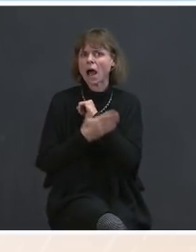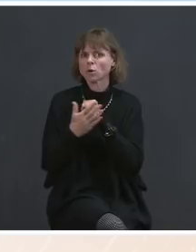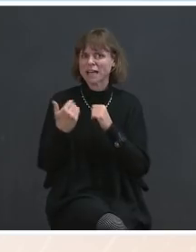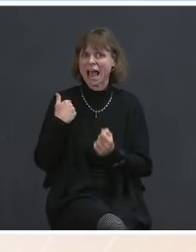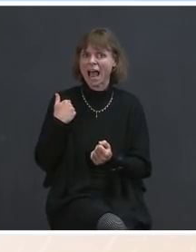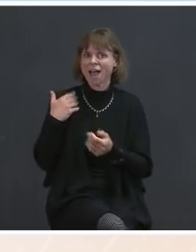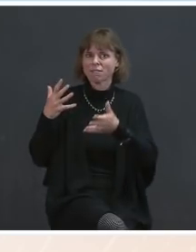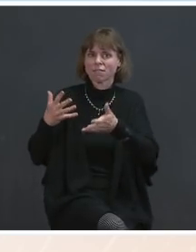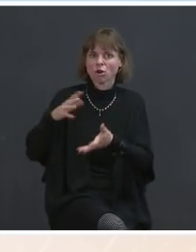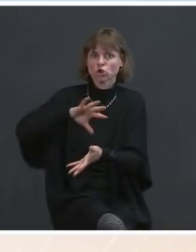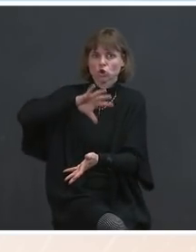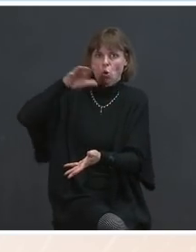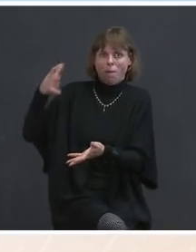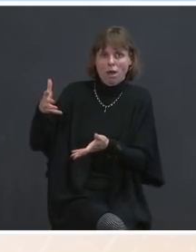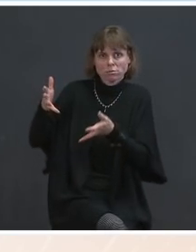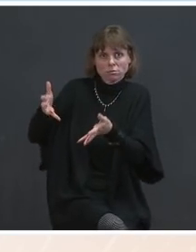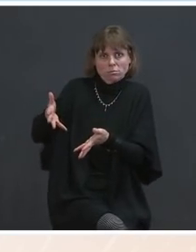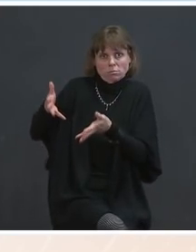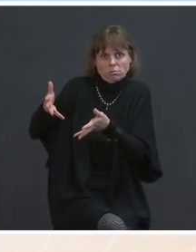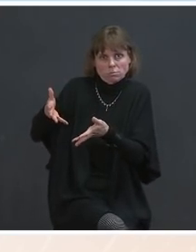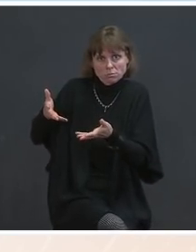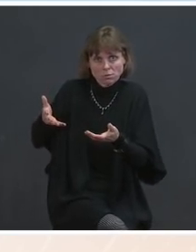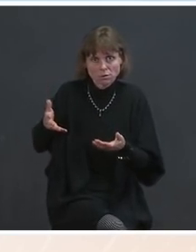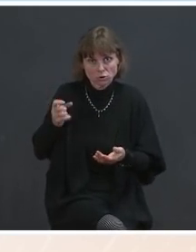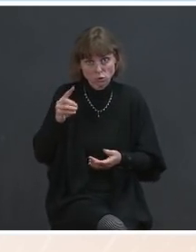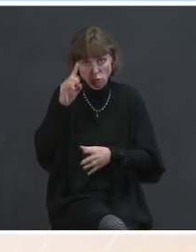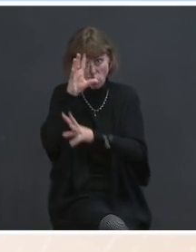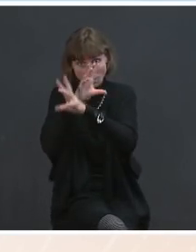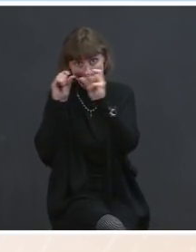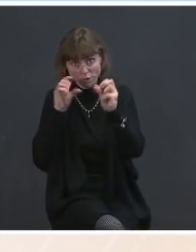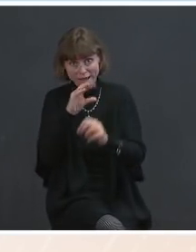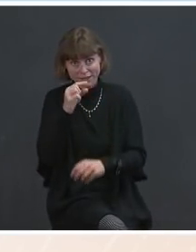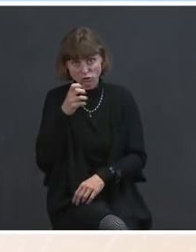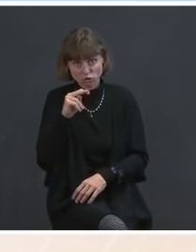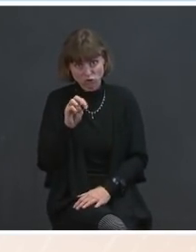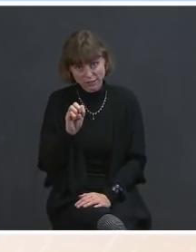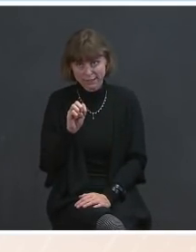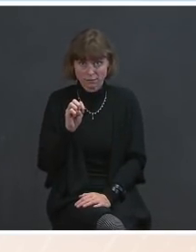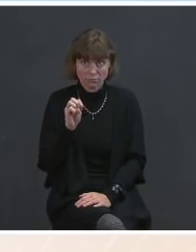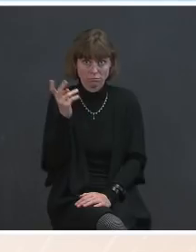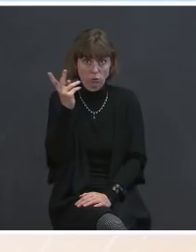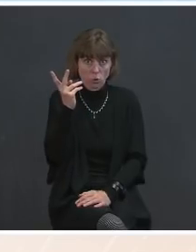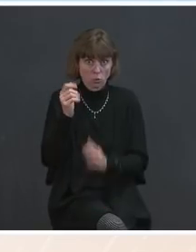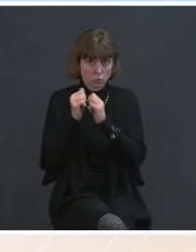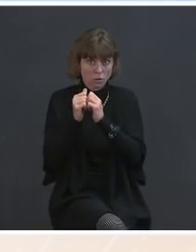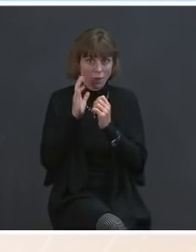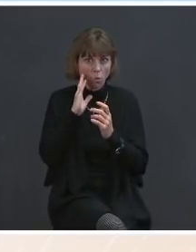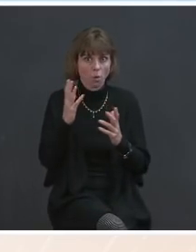And so, I guess what you're saying here is that the President and Gene, by extension, would be opposed to any tax cuts